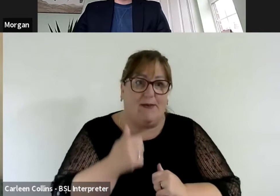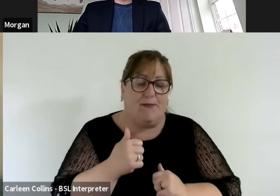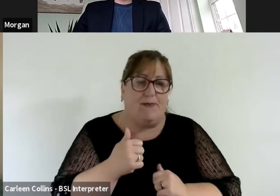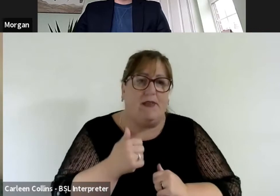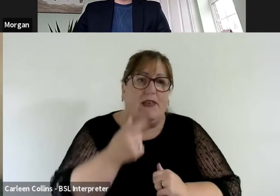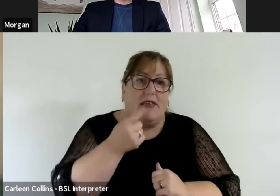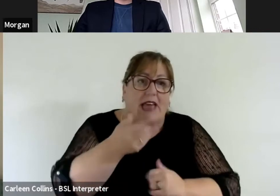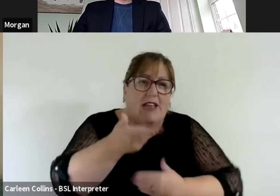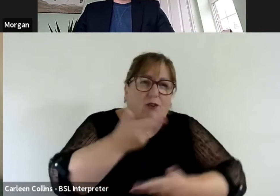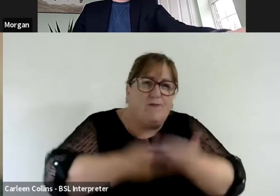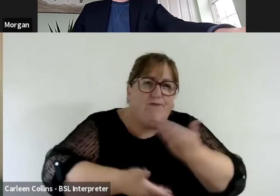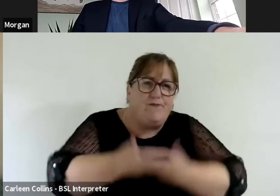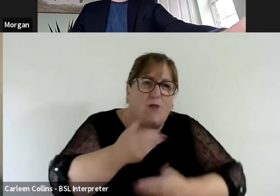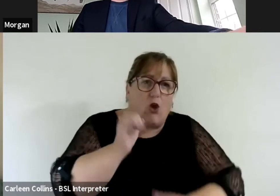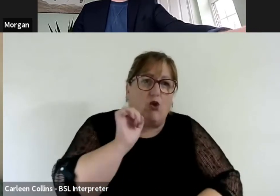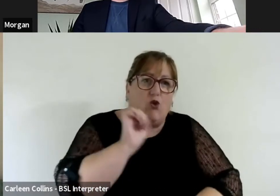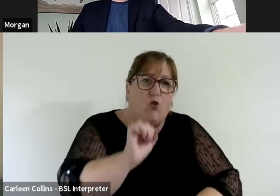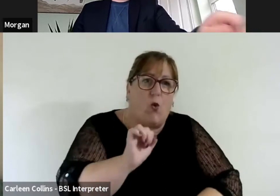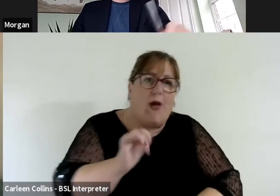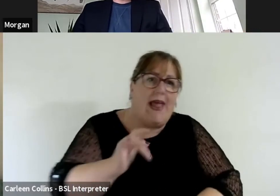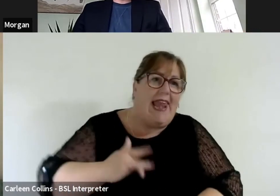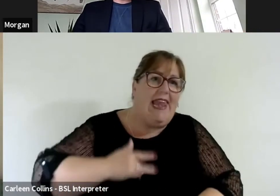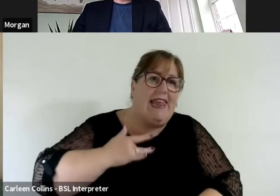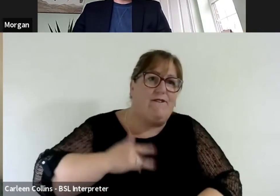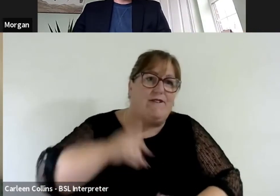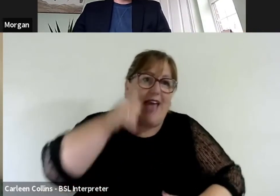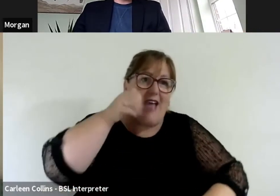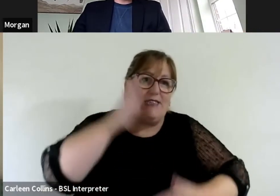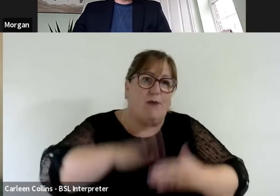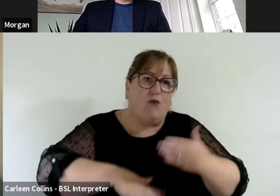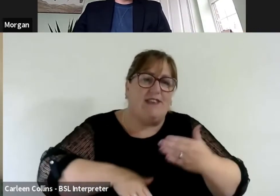What I like to do now is move across to Annmarie.